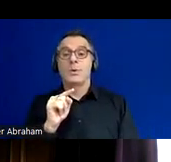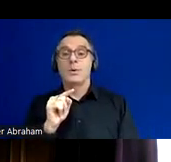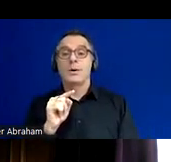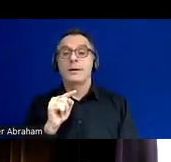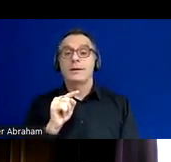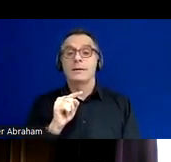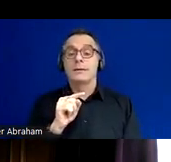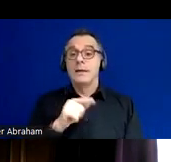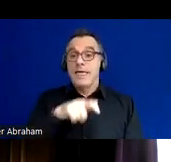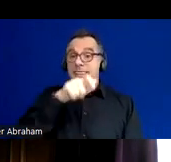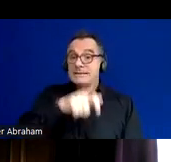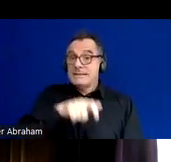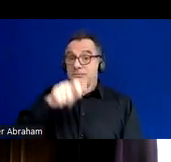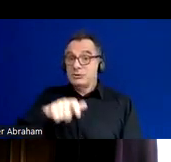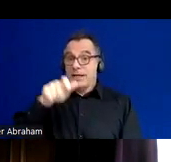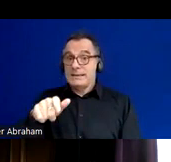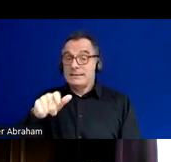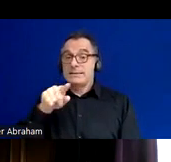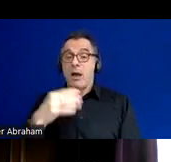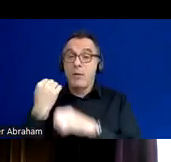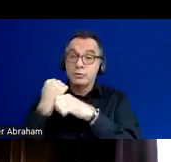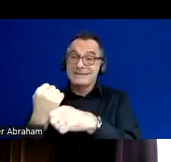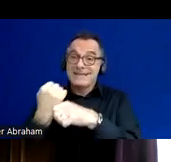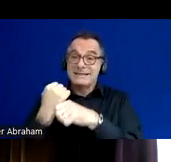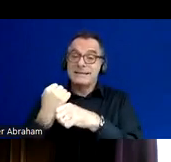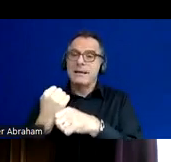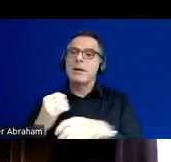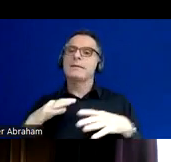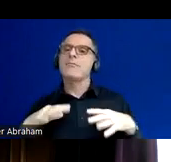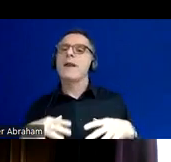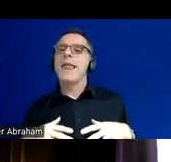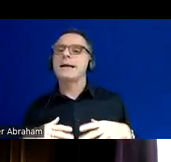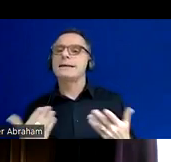of the photo, they are there protesting but they're very relaxed and, actually,